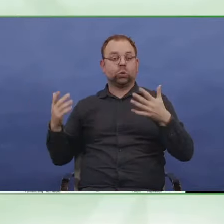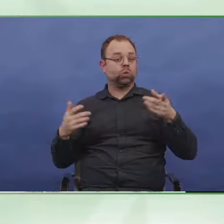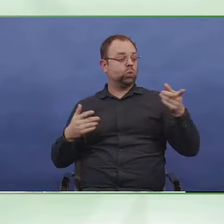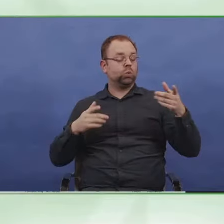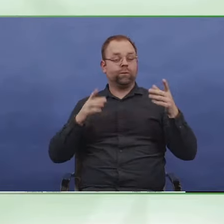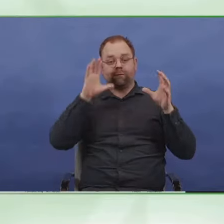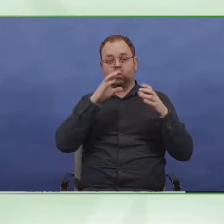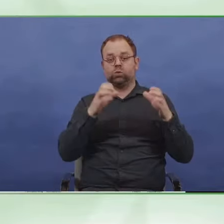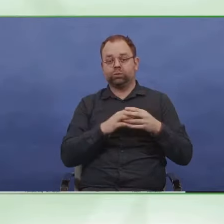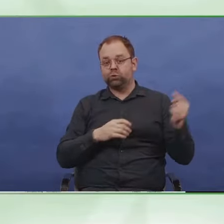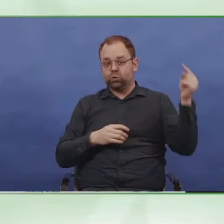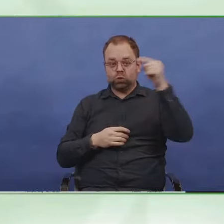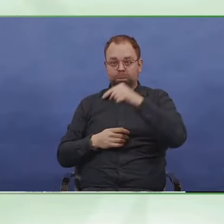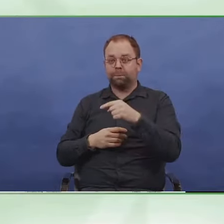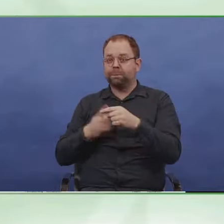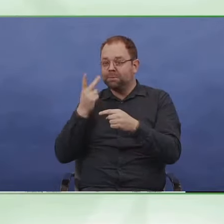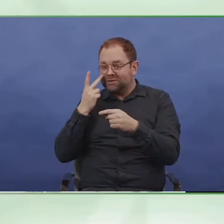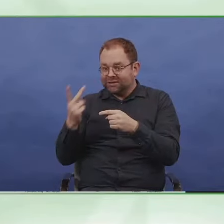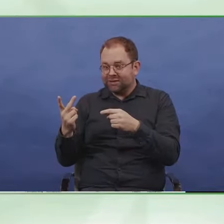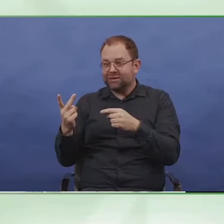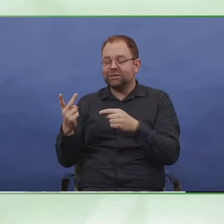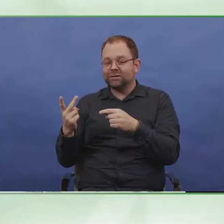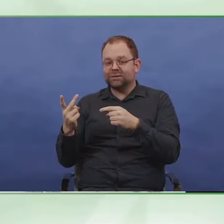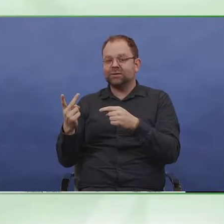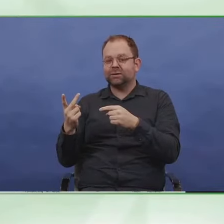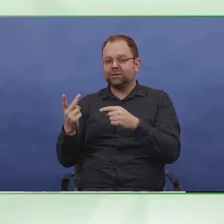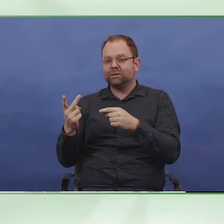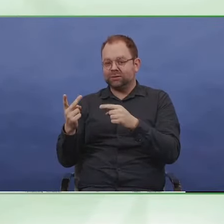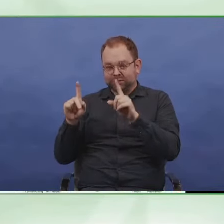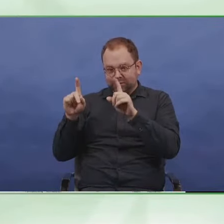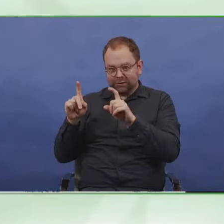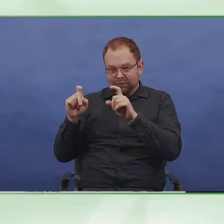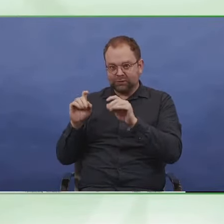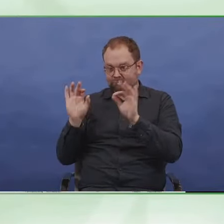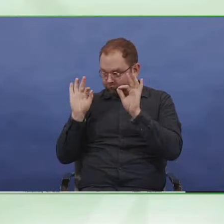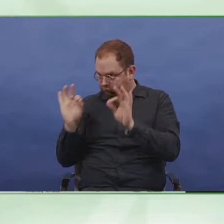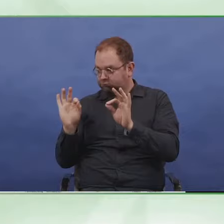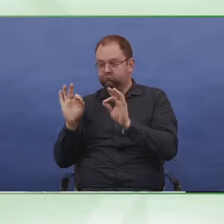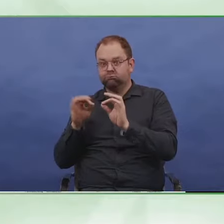The point was, it was very different from the way I thought it would work as an entrepreneur.